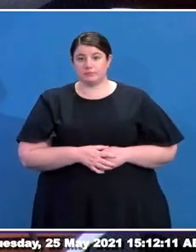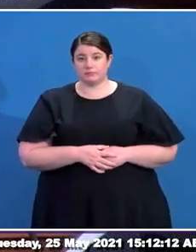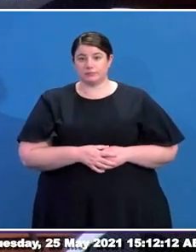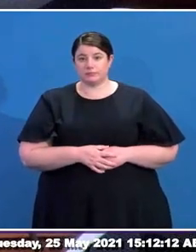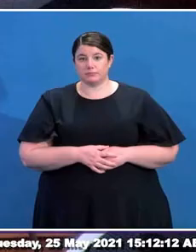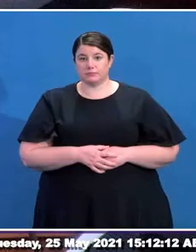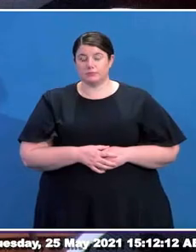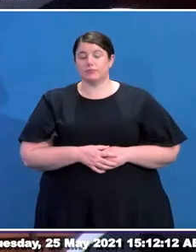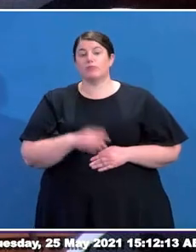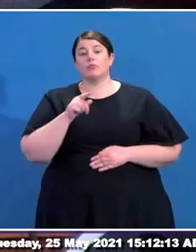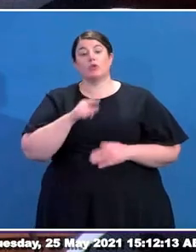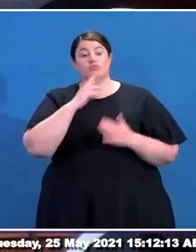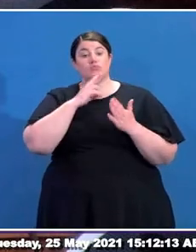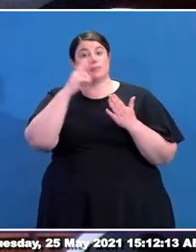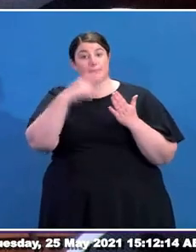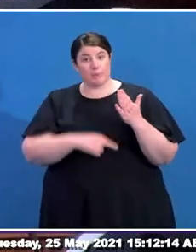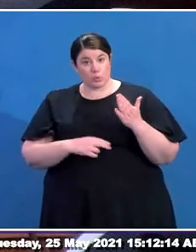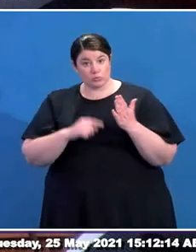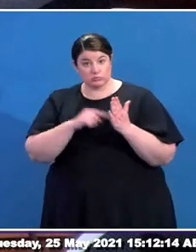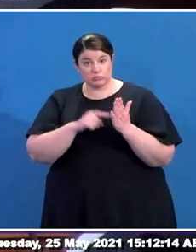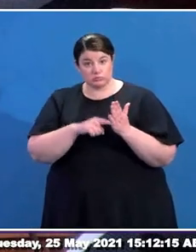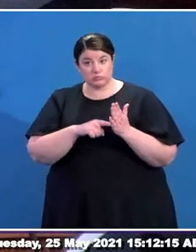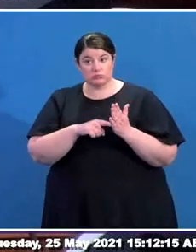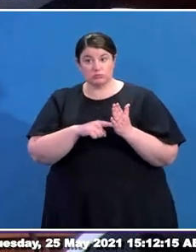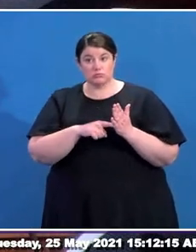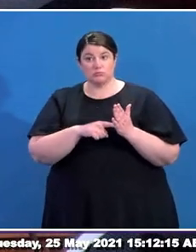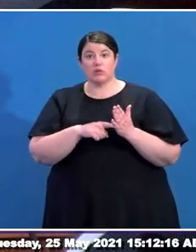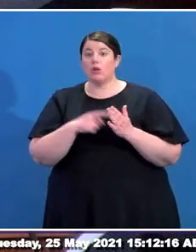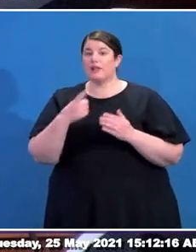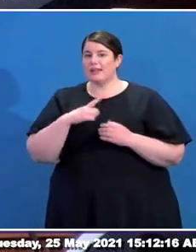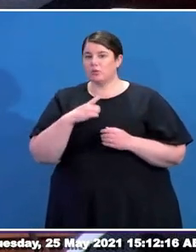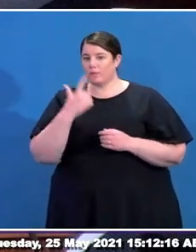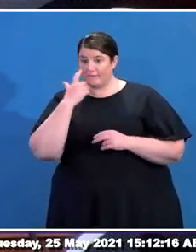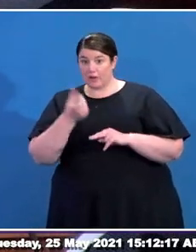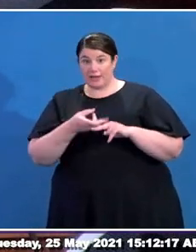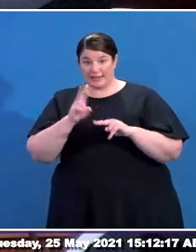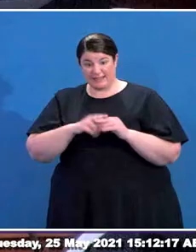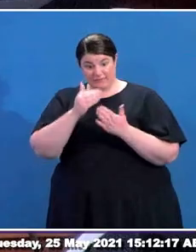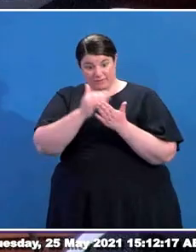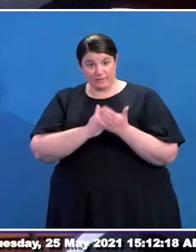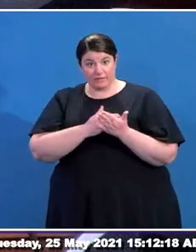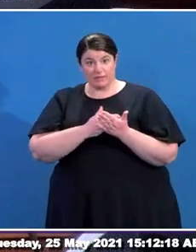and the report was to make findings in relation to the allegations about SP1.